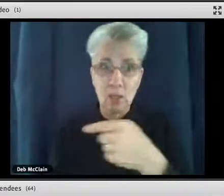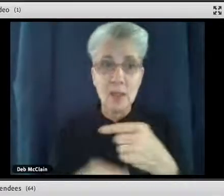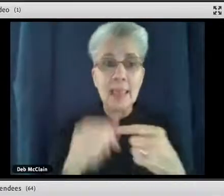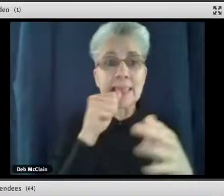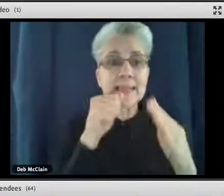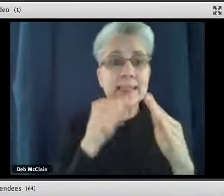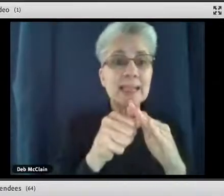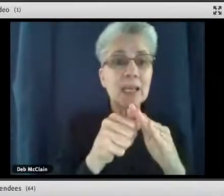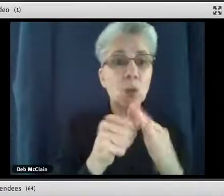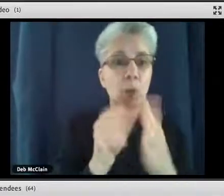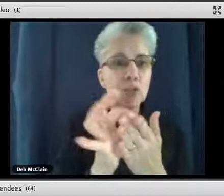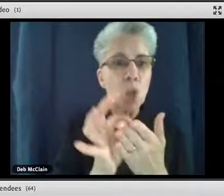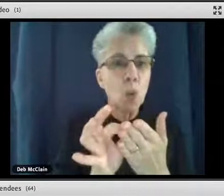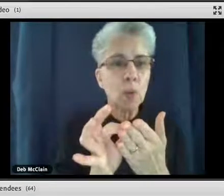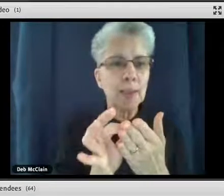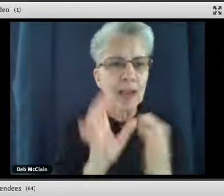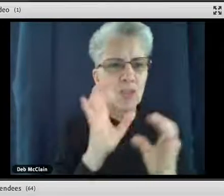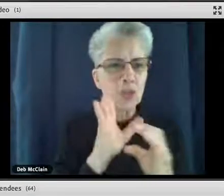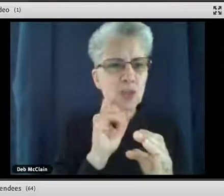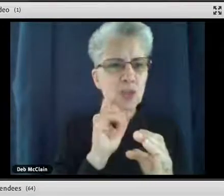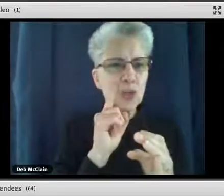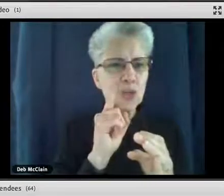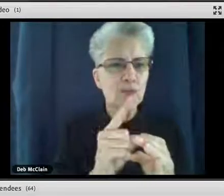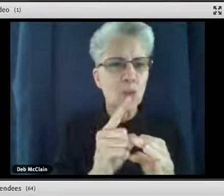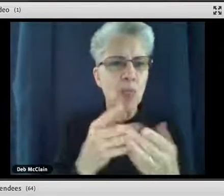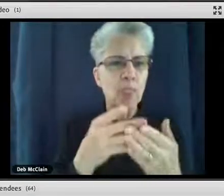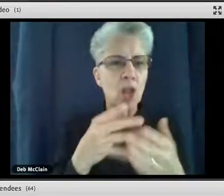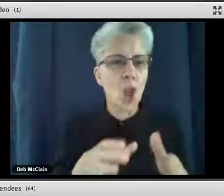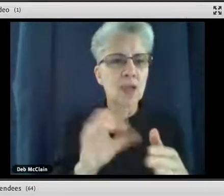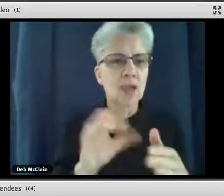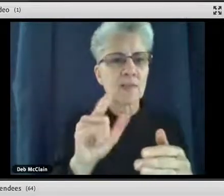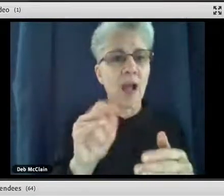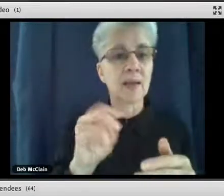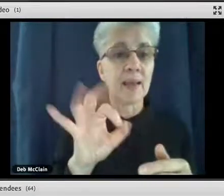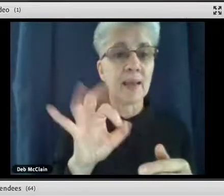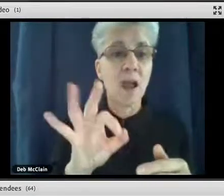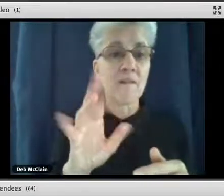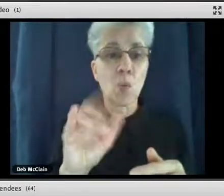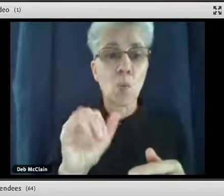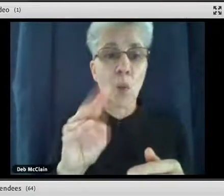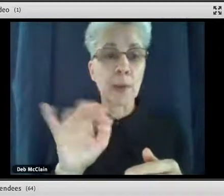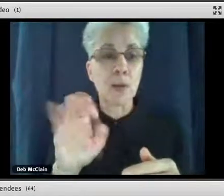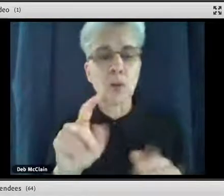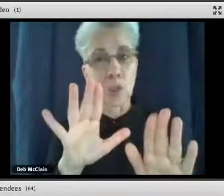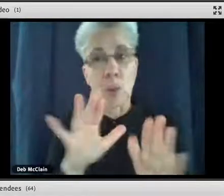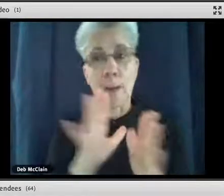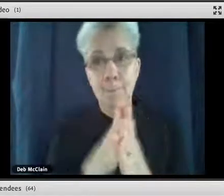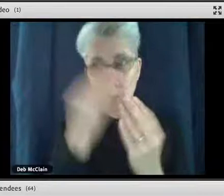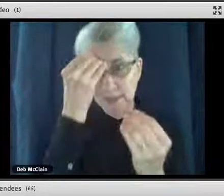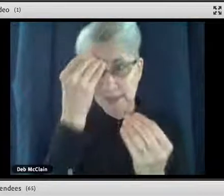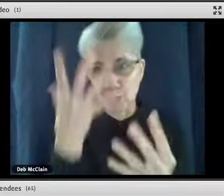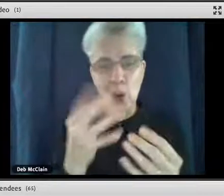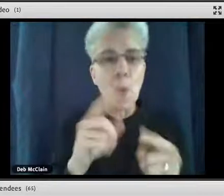Myth, Obsession, and the Search for the Lost Colony of Roanoke." A really great book, by the way, if you're into that.